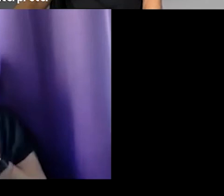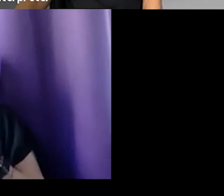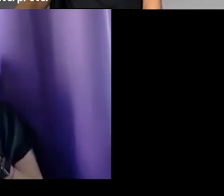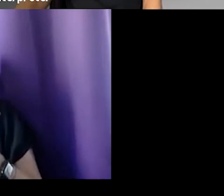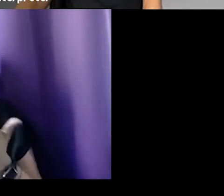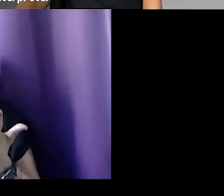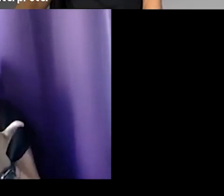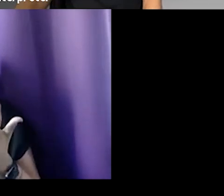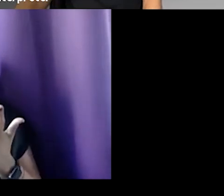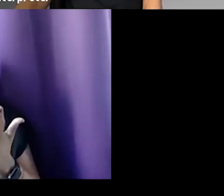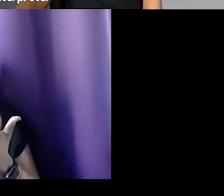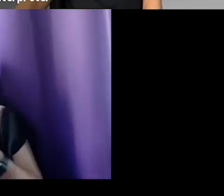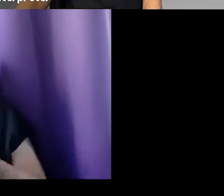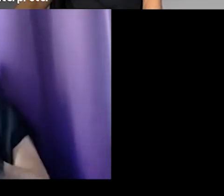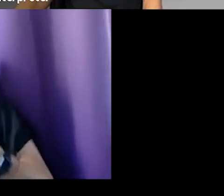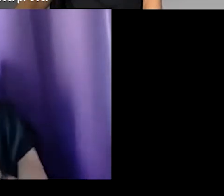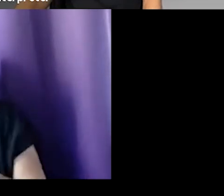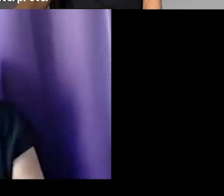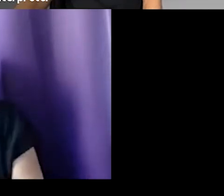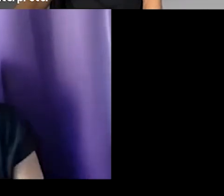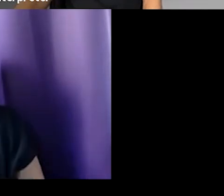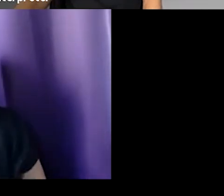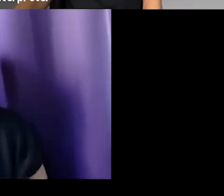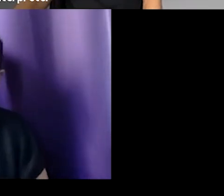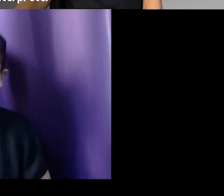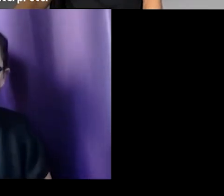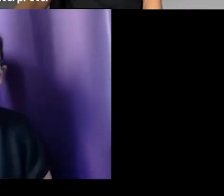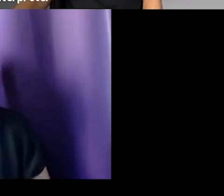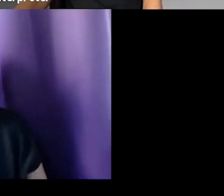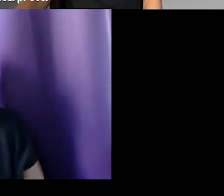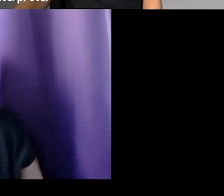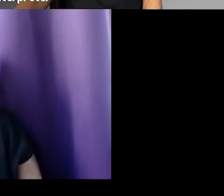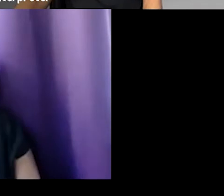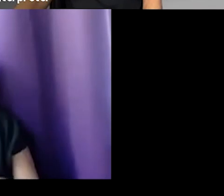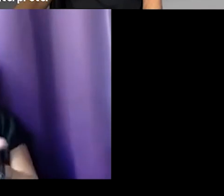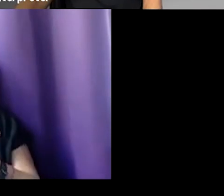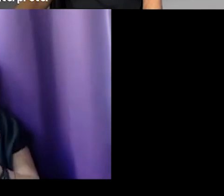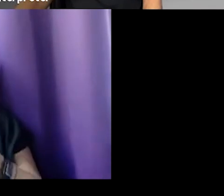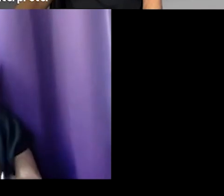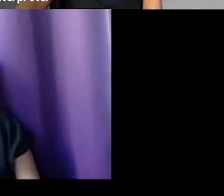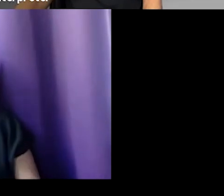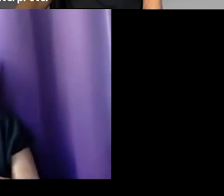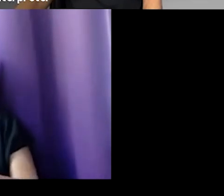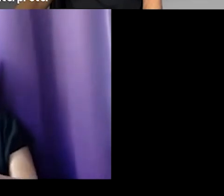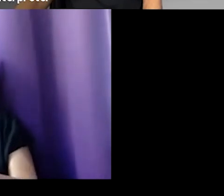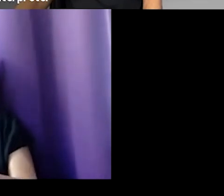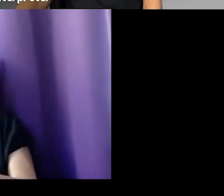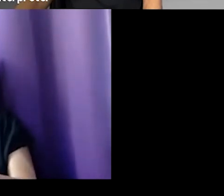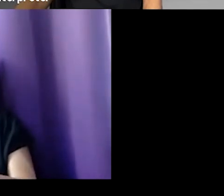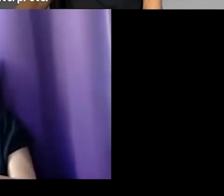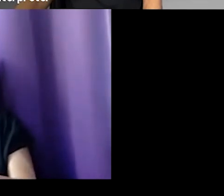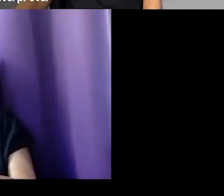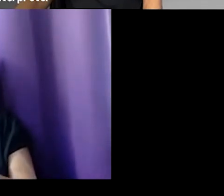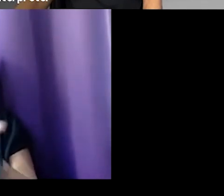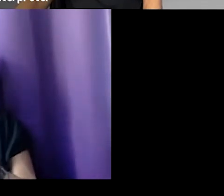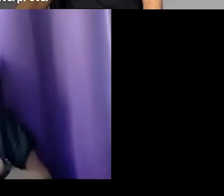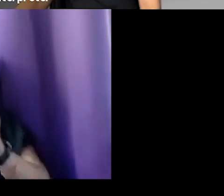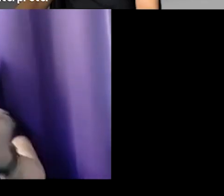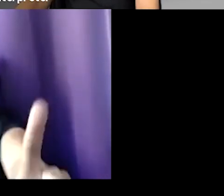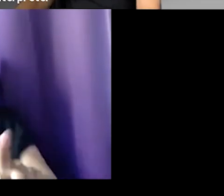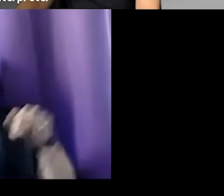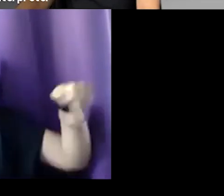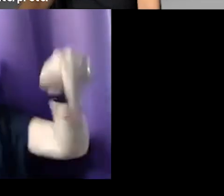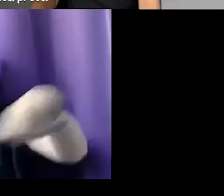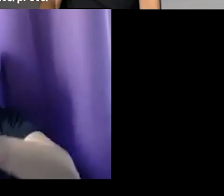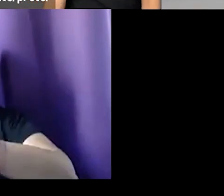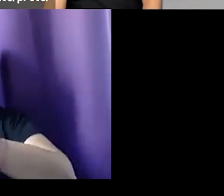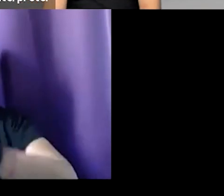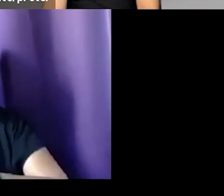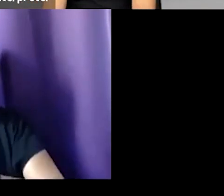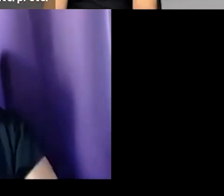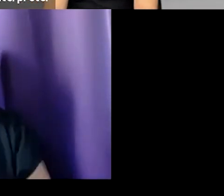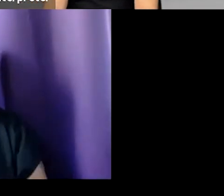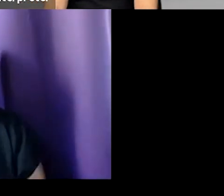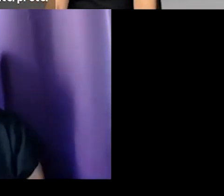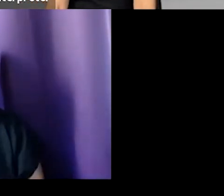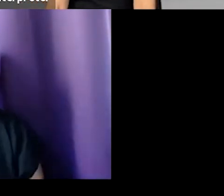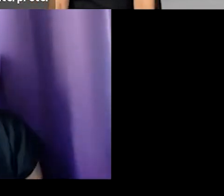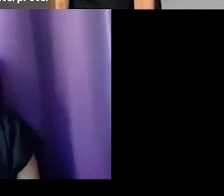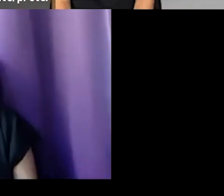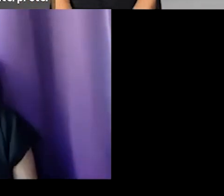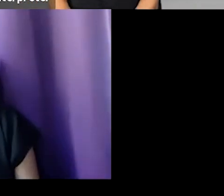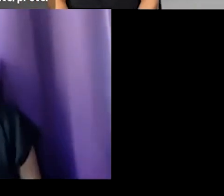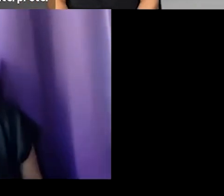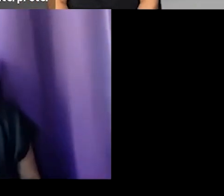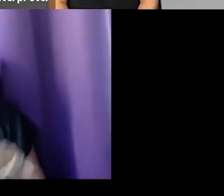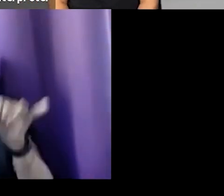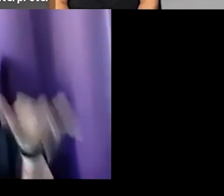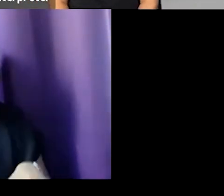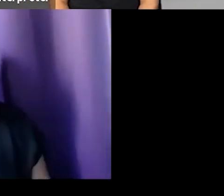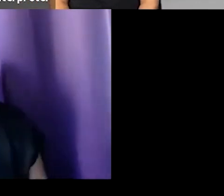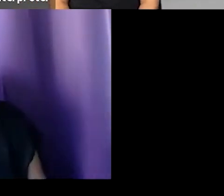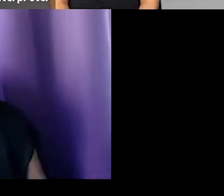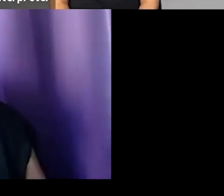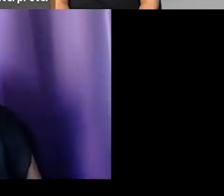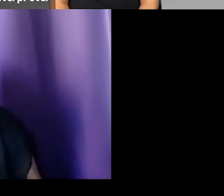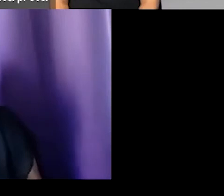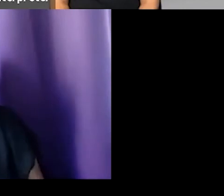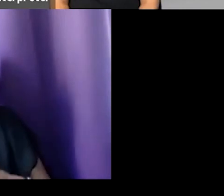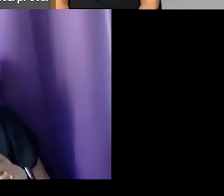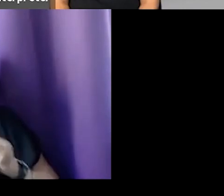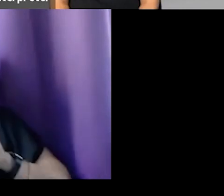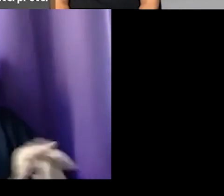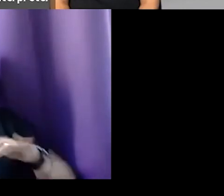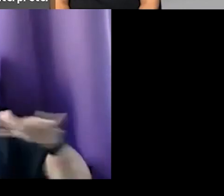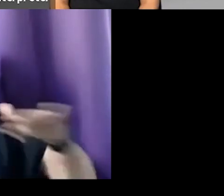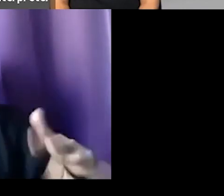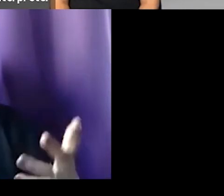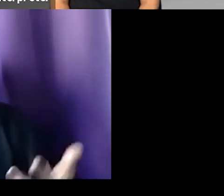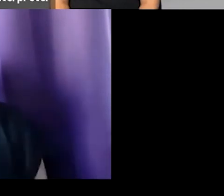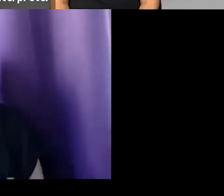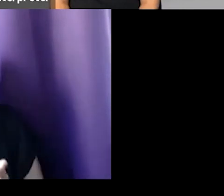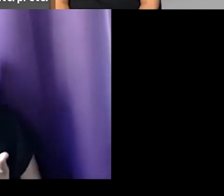failure of digital contact tracing can tell us is that they, the, the, the sense that the problem was privacy didn't understand what needed to happen next, what needed to happen was a building trust, if somebody's sick they need to trust somebody enough